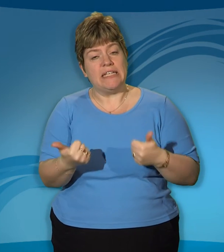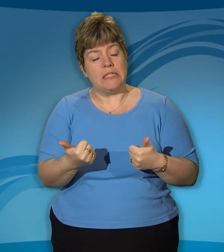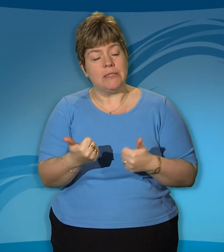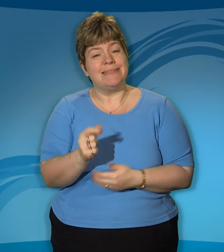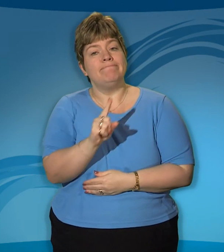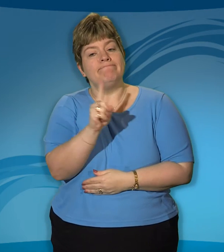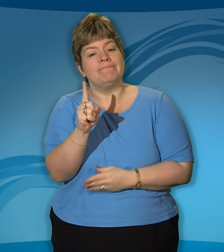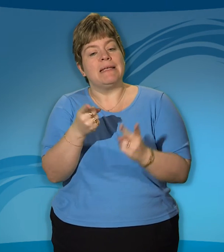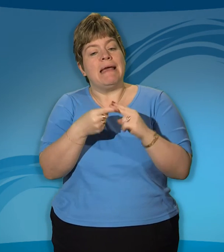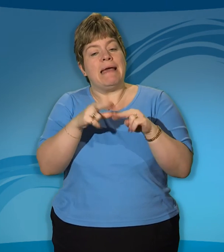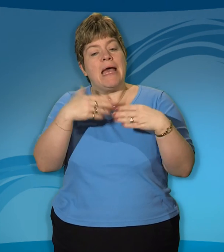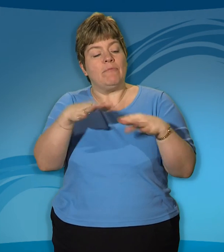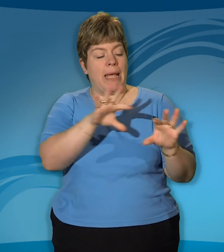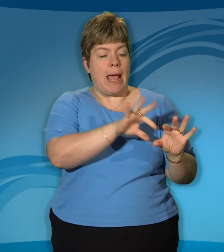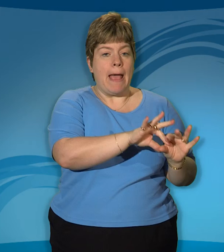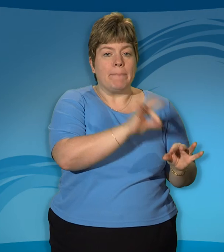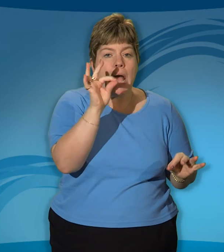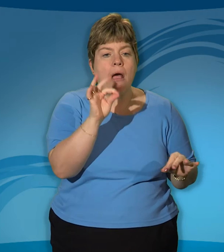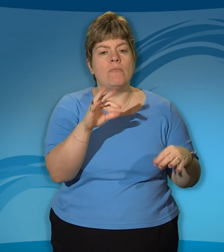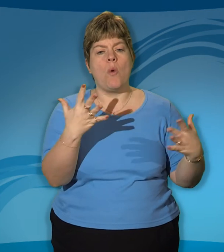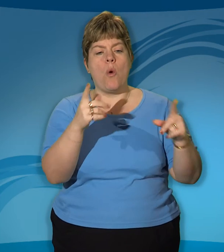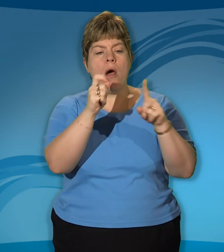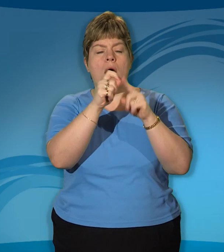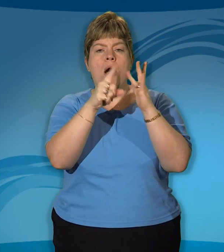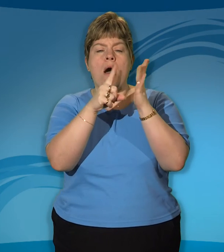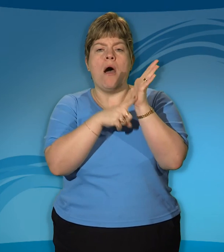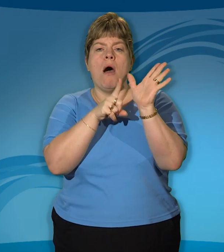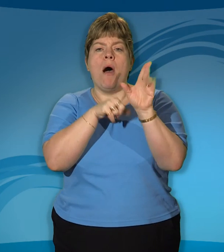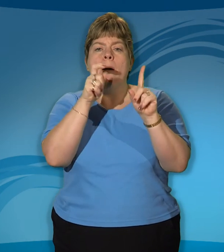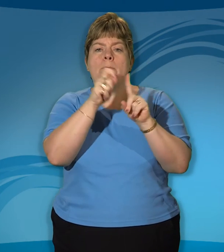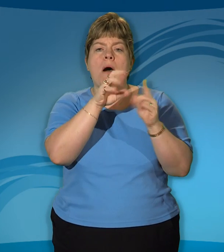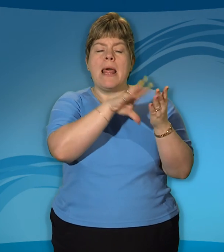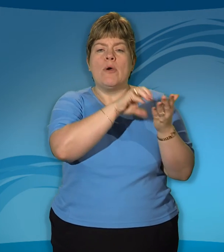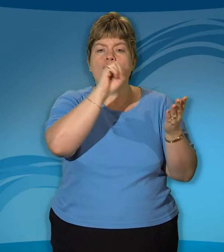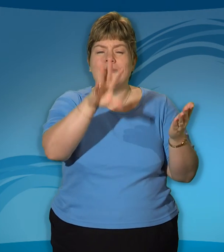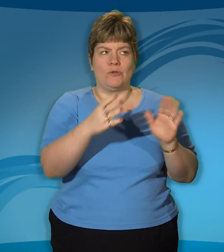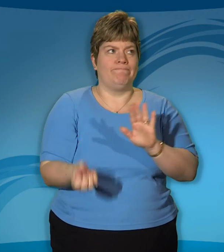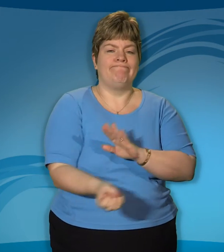However, if you have had biopsies taken or polyps removed, these will have to go to the